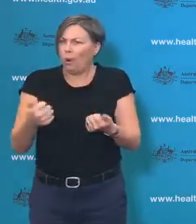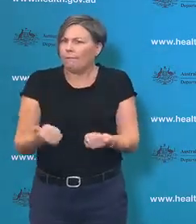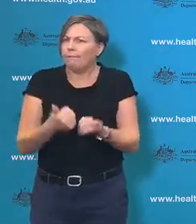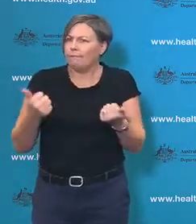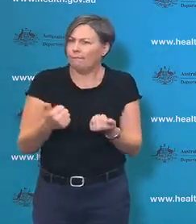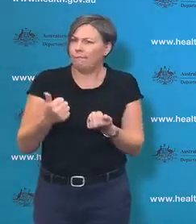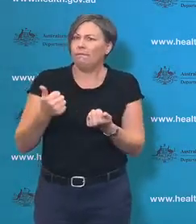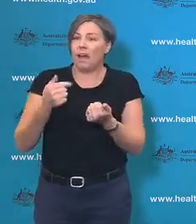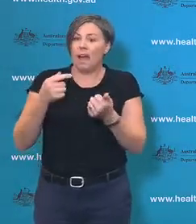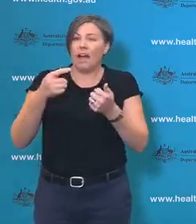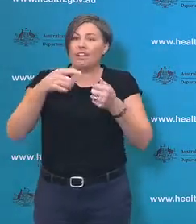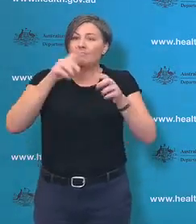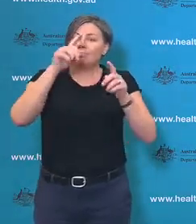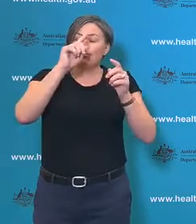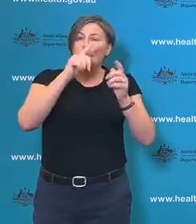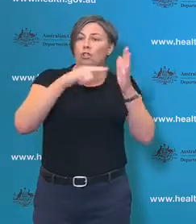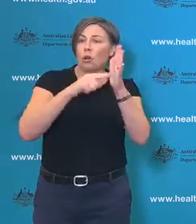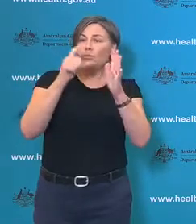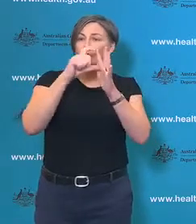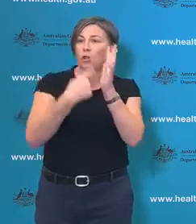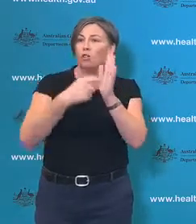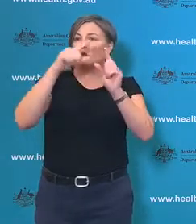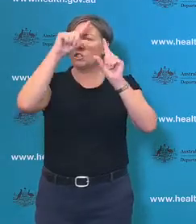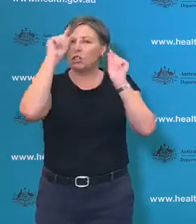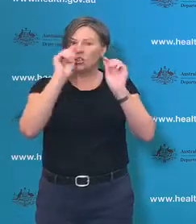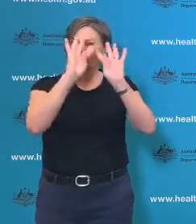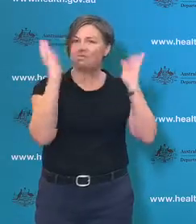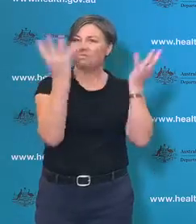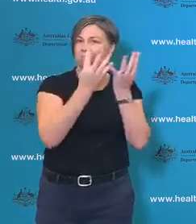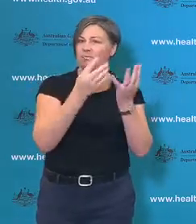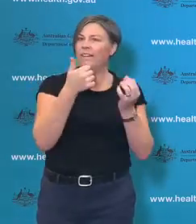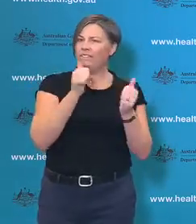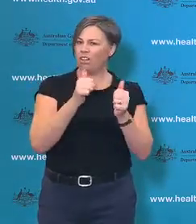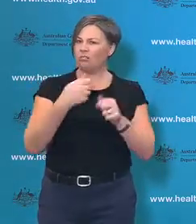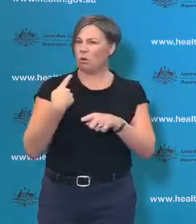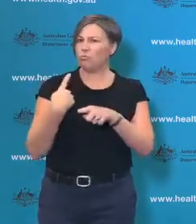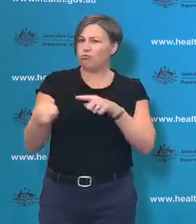by the Commonwealth. They're available on the www.health.gov.au website. We expect that